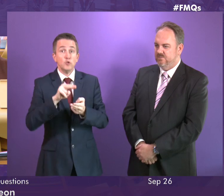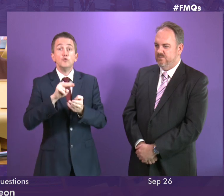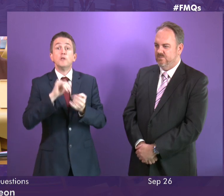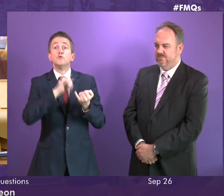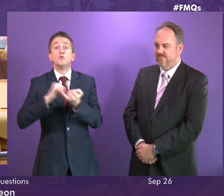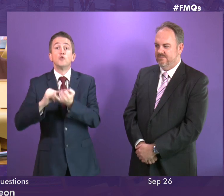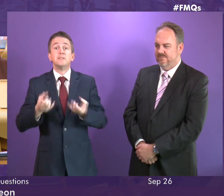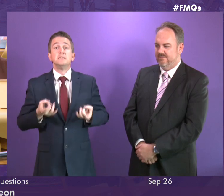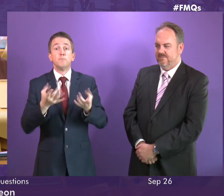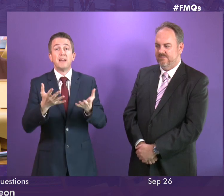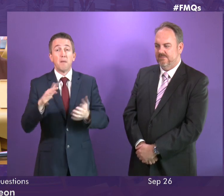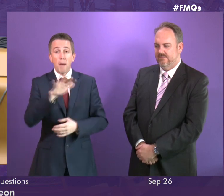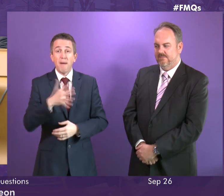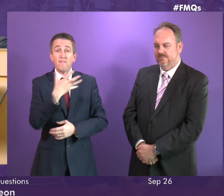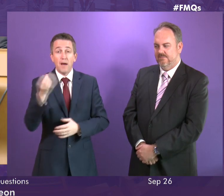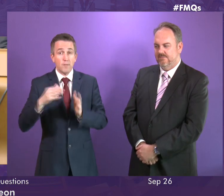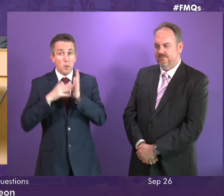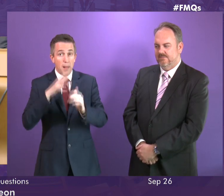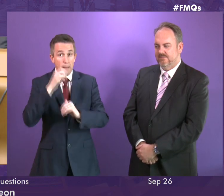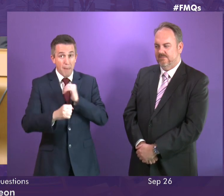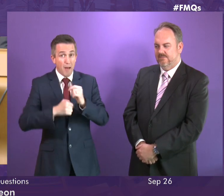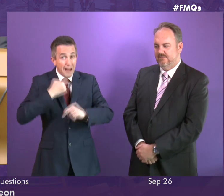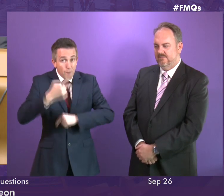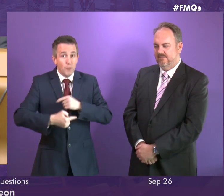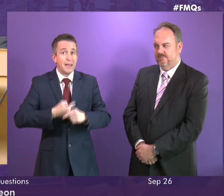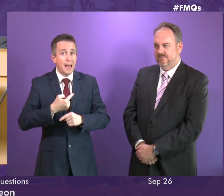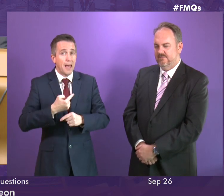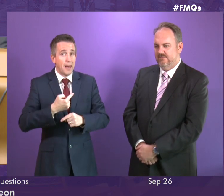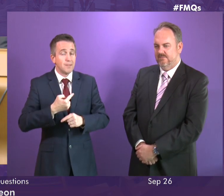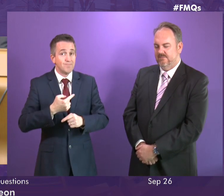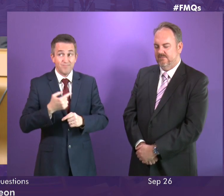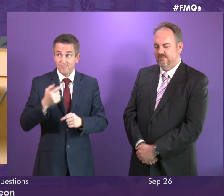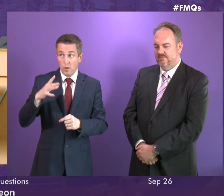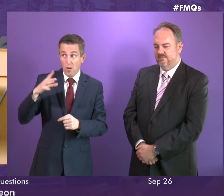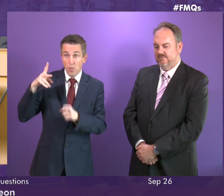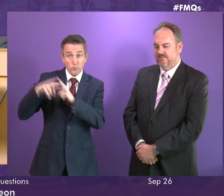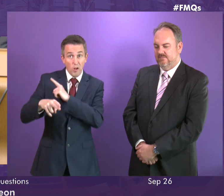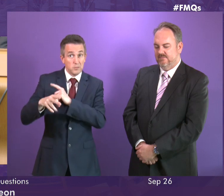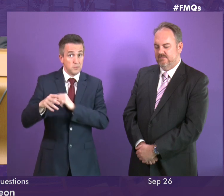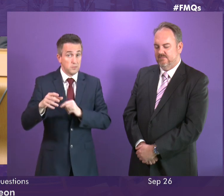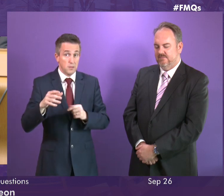security spending in Scotland by £500 million a year. Those cuts have already pushed thousands